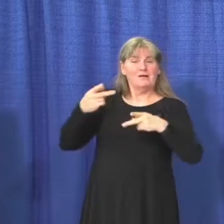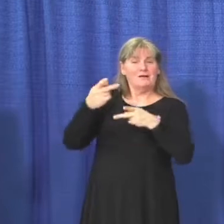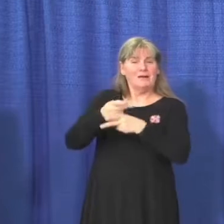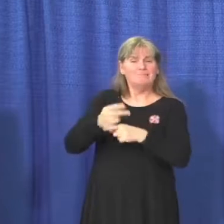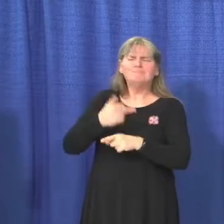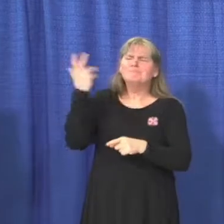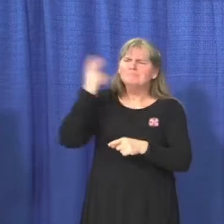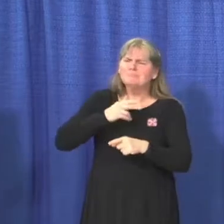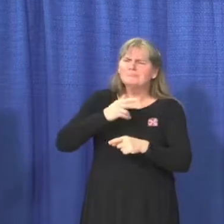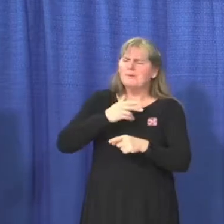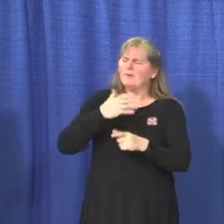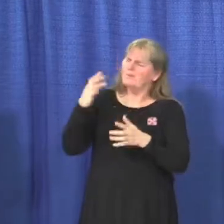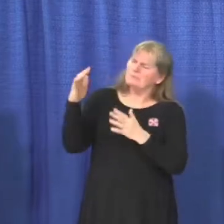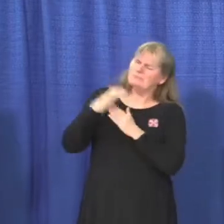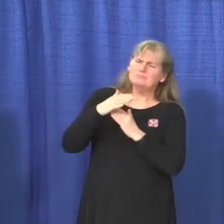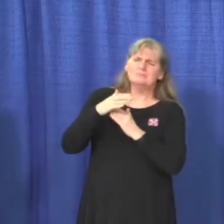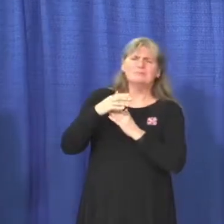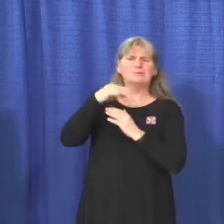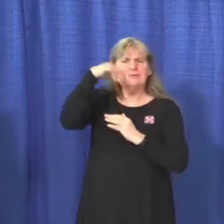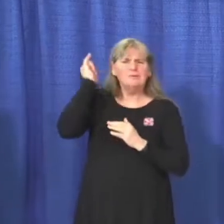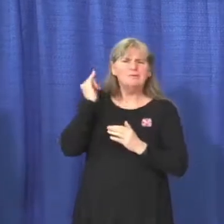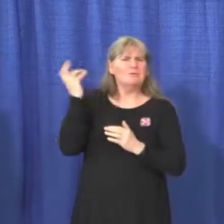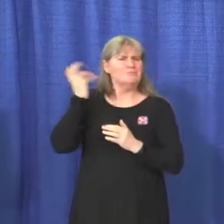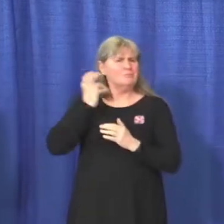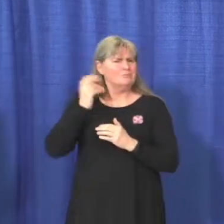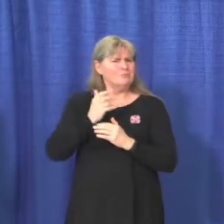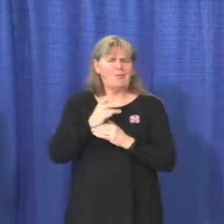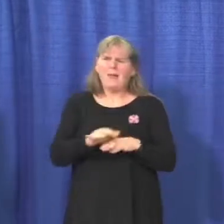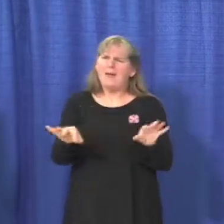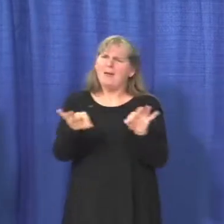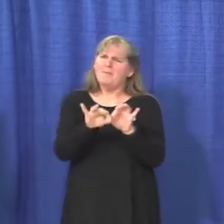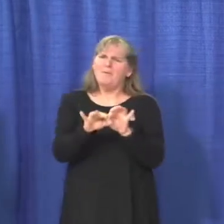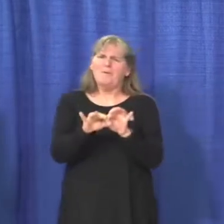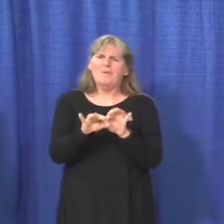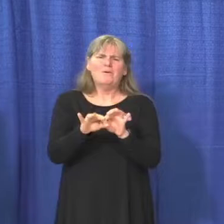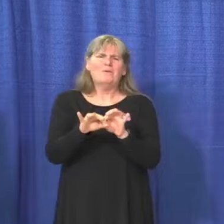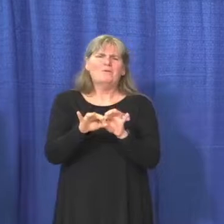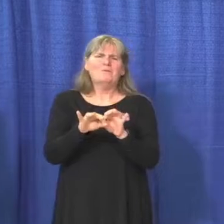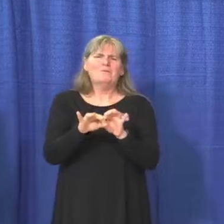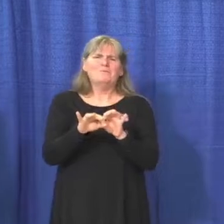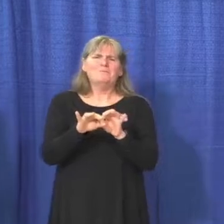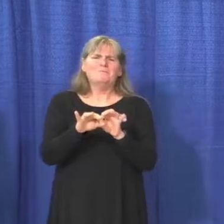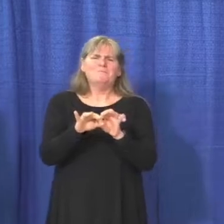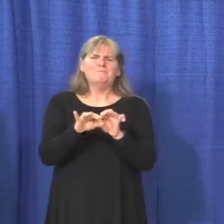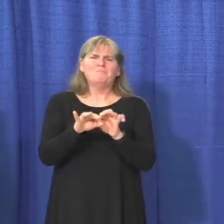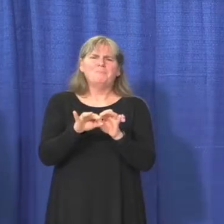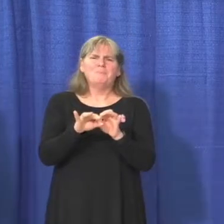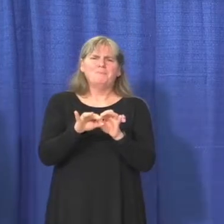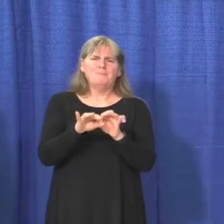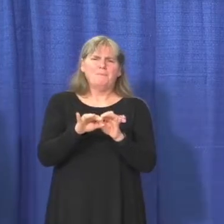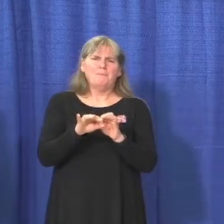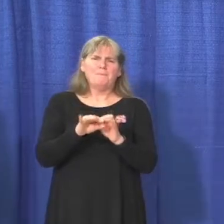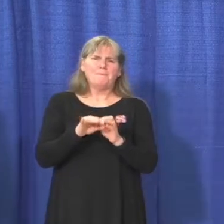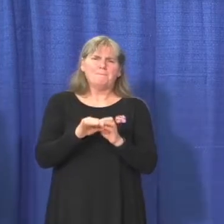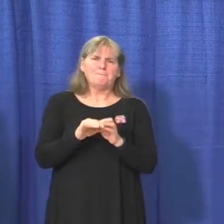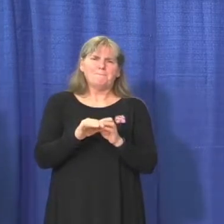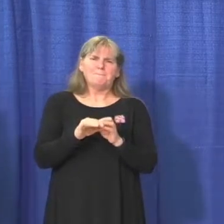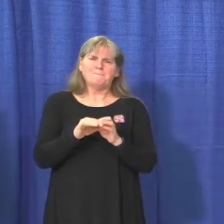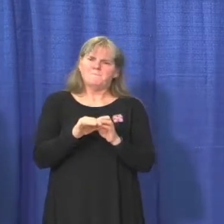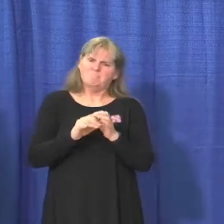key areas for women in the territory to get back into the